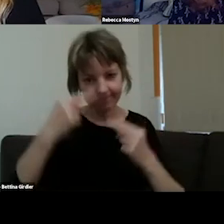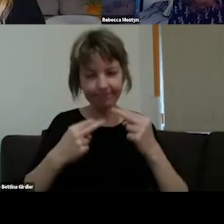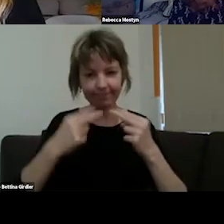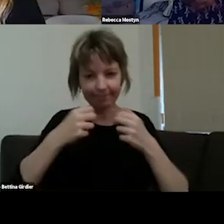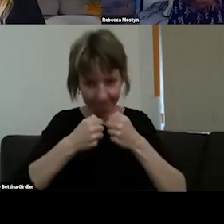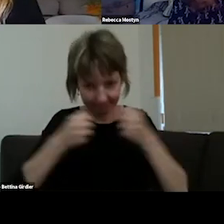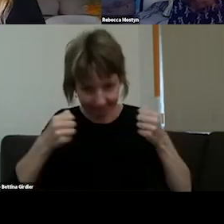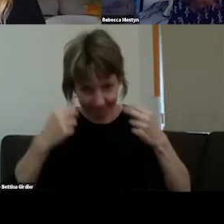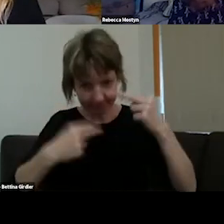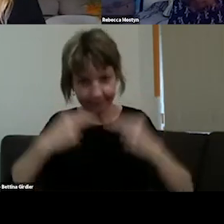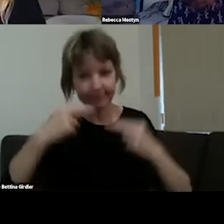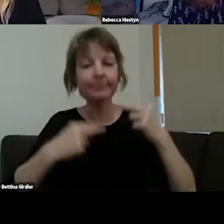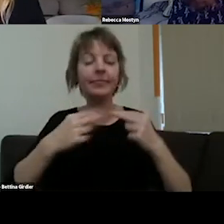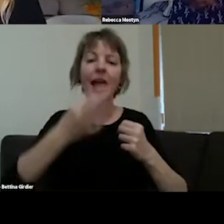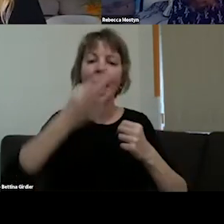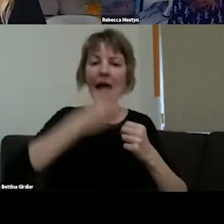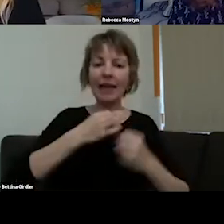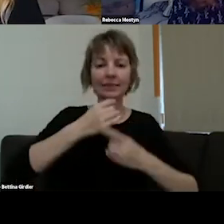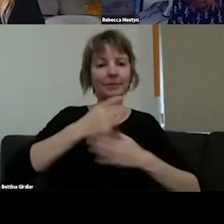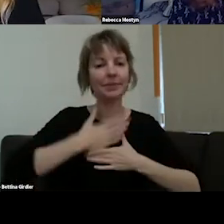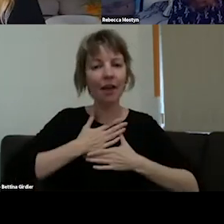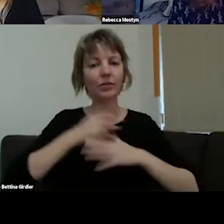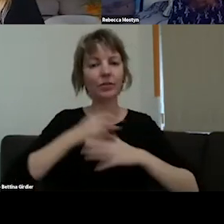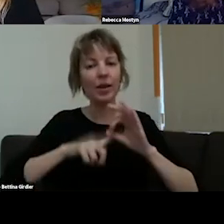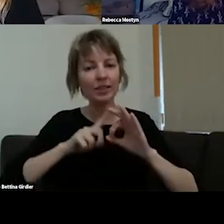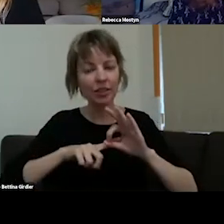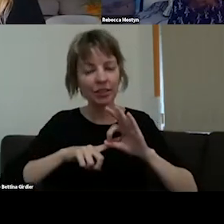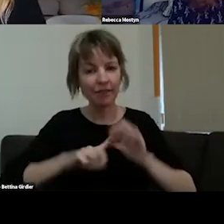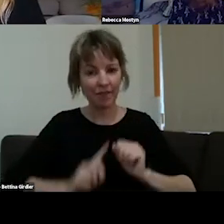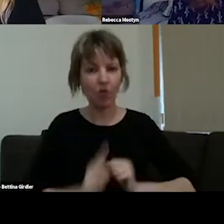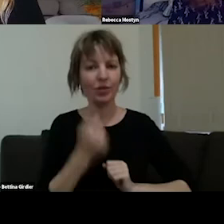before they feel ready to ask others of the group and acknowledging that